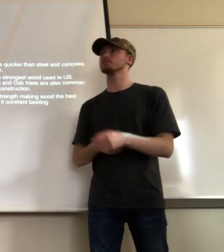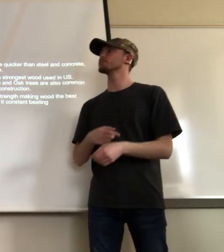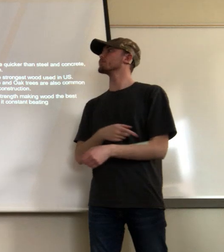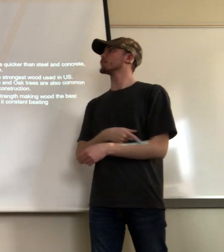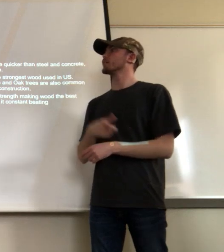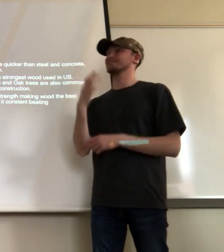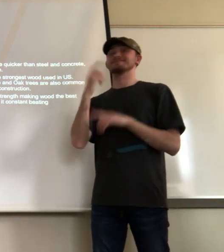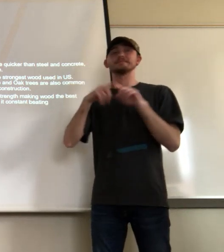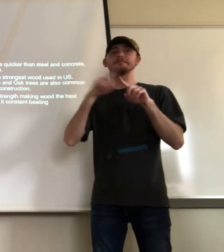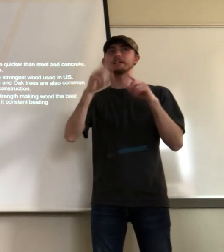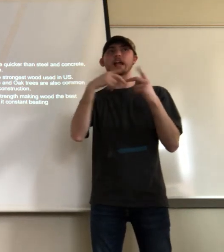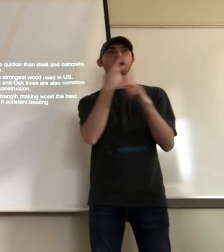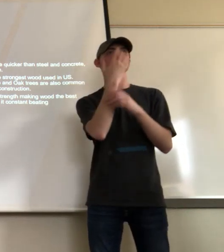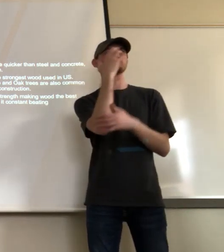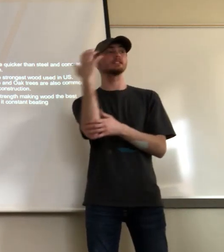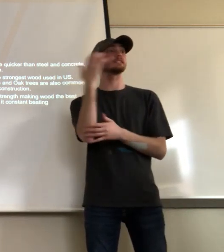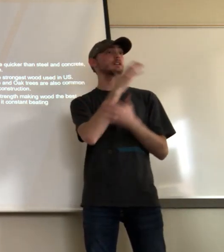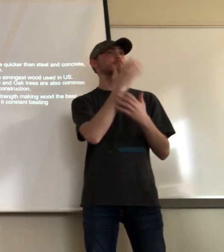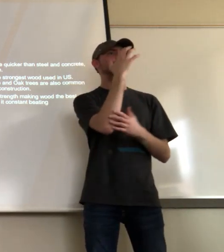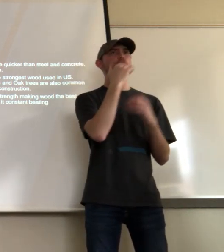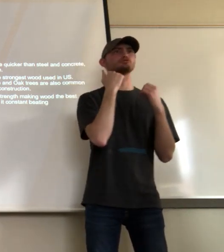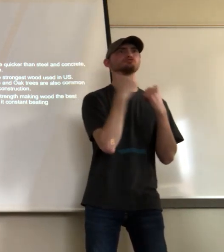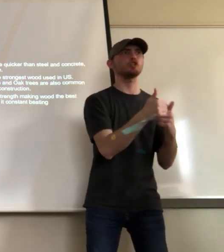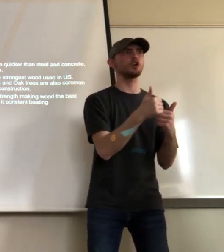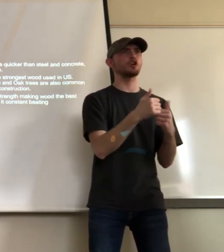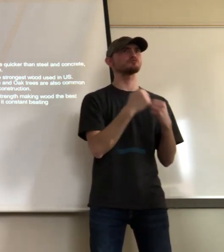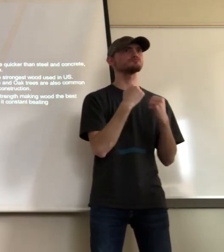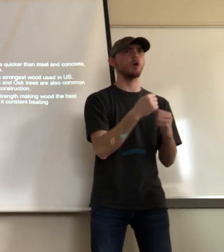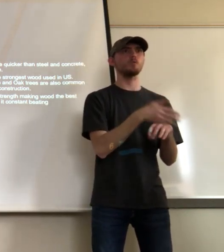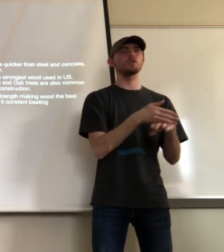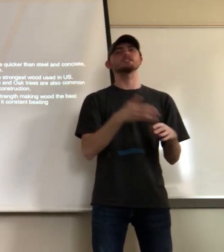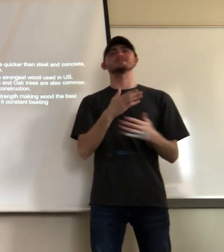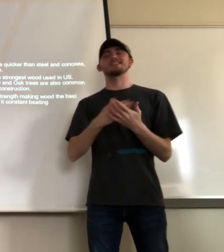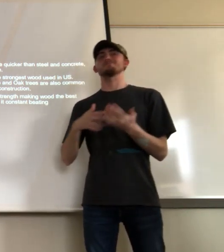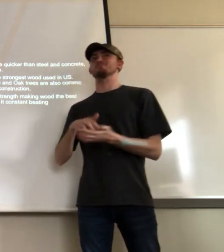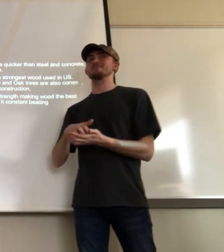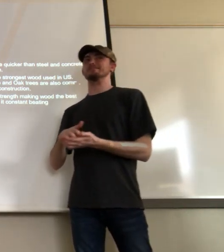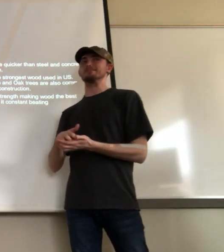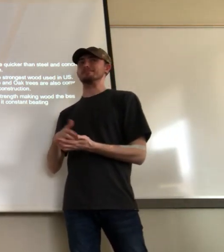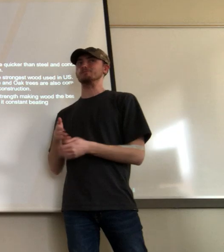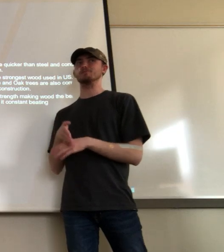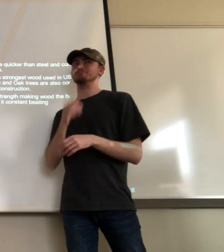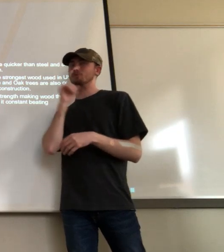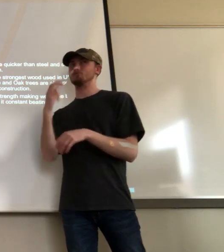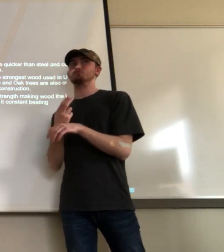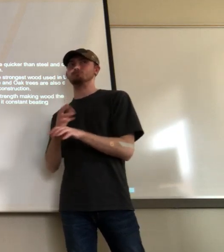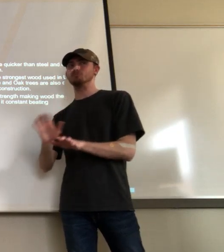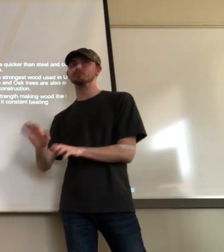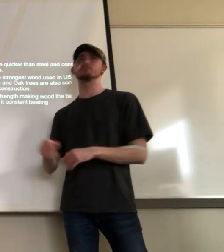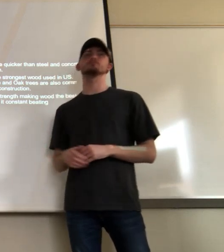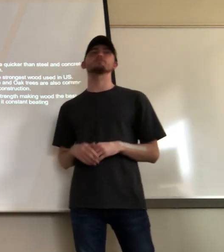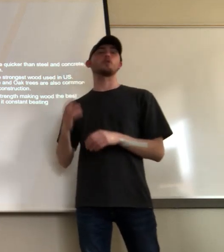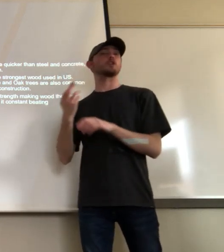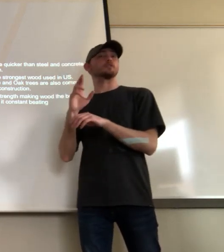Third, wood is another common material which is being used to build residences homes, hotels, or few stories buildings.